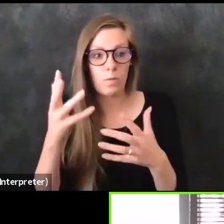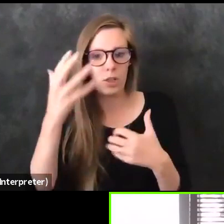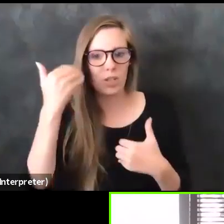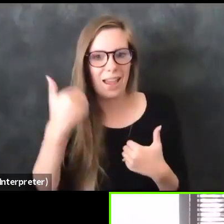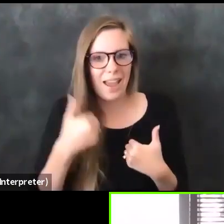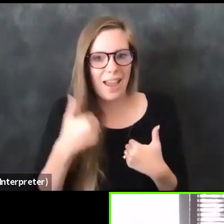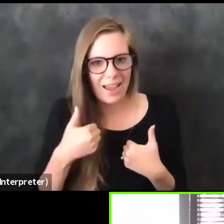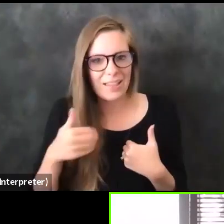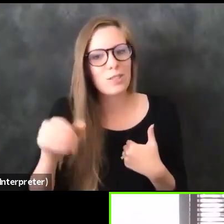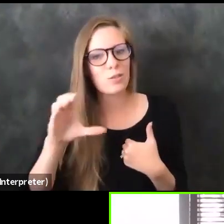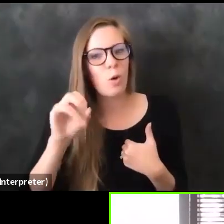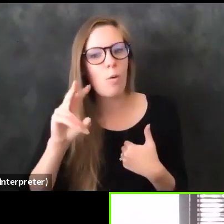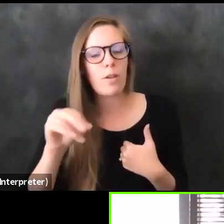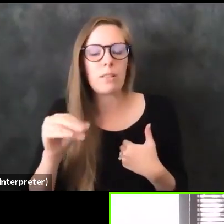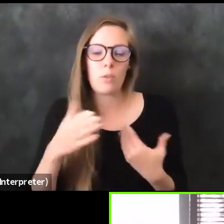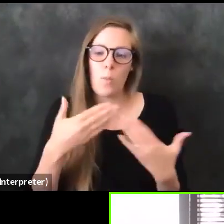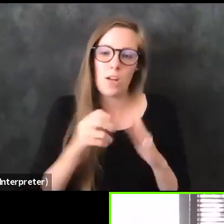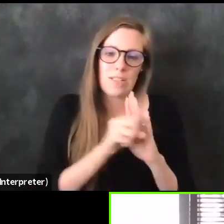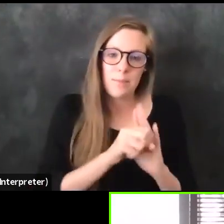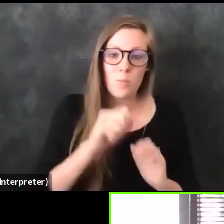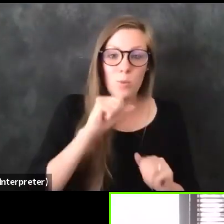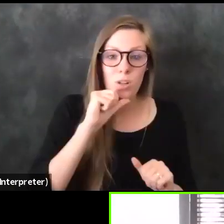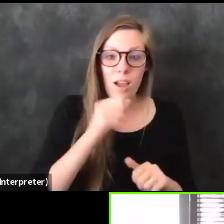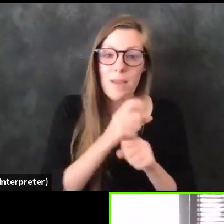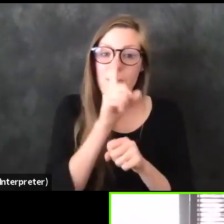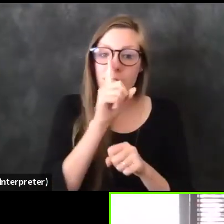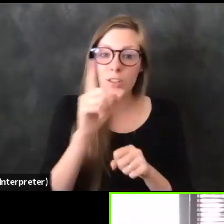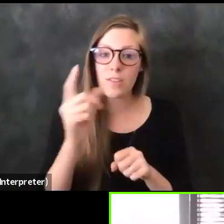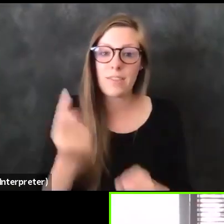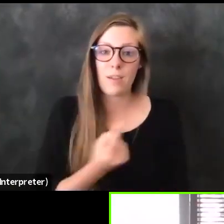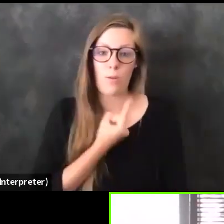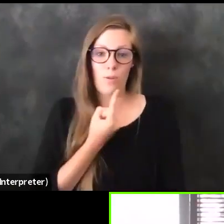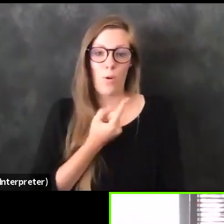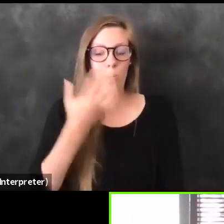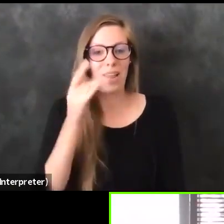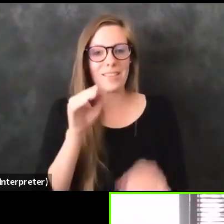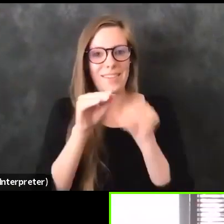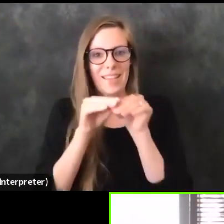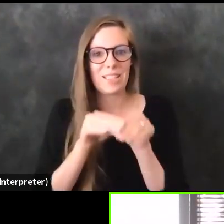asymptomatic, and ensure that they're isolated so they can't spread covid to